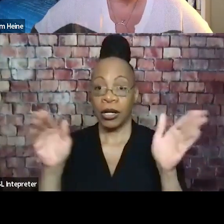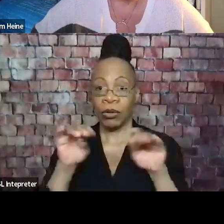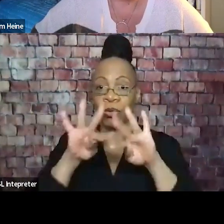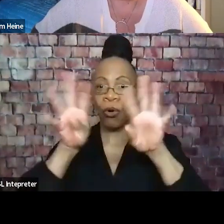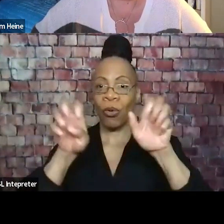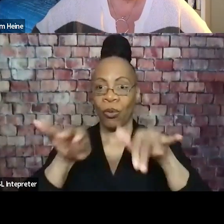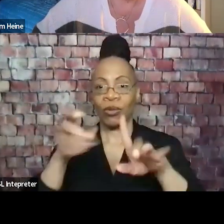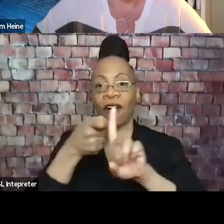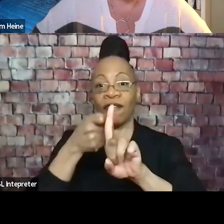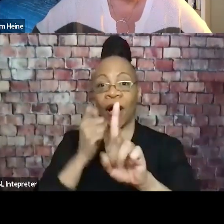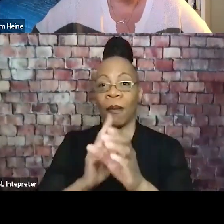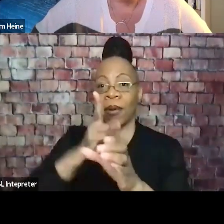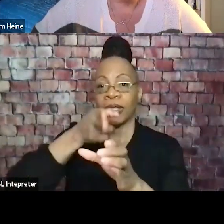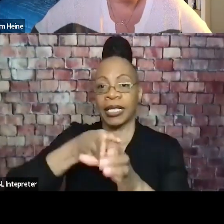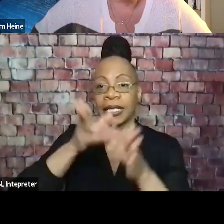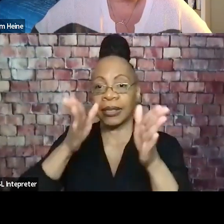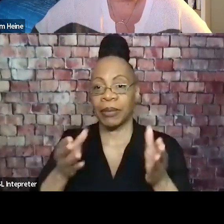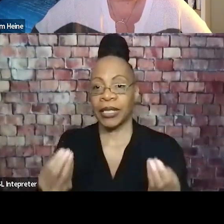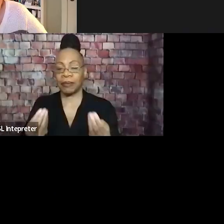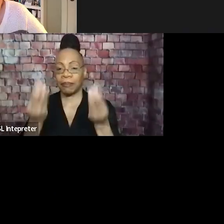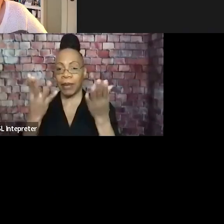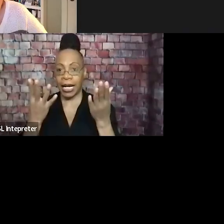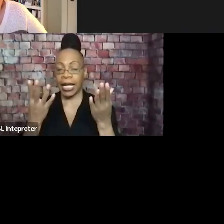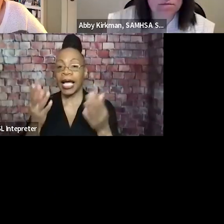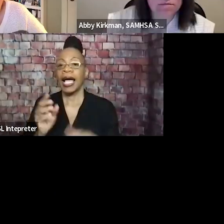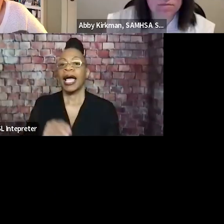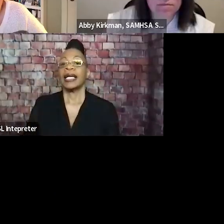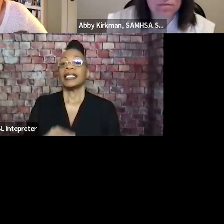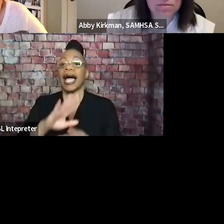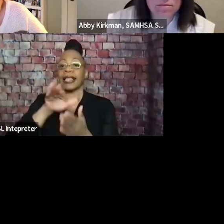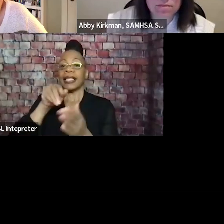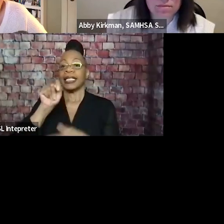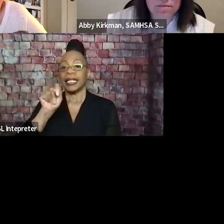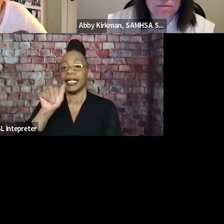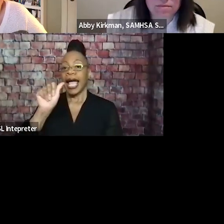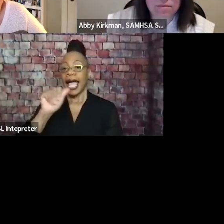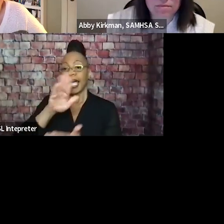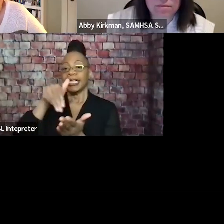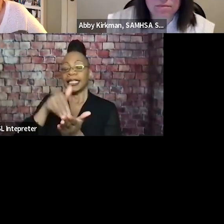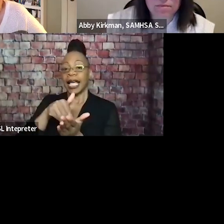We have already at the TA center answered over 50 questions that have come through.